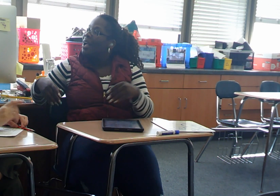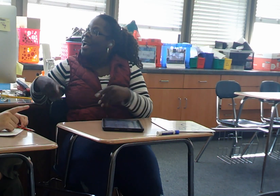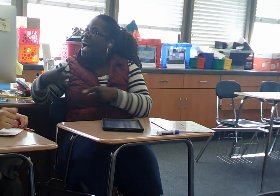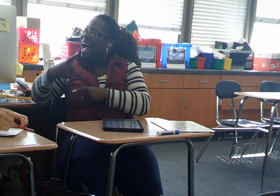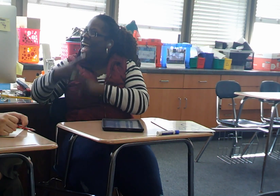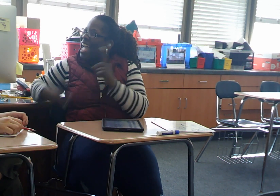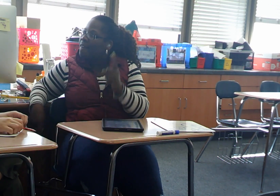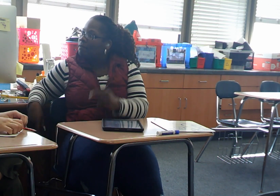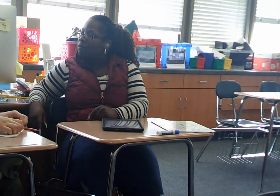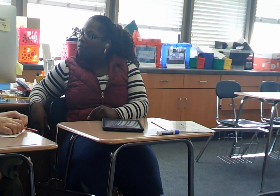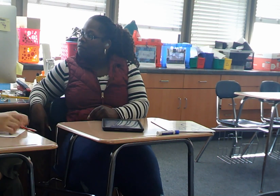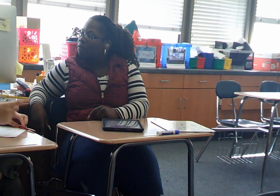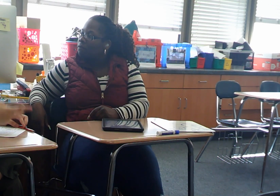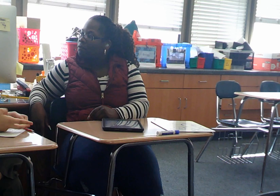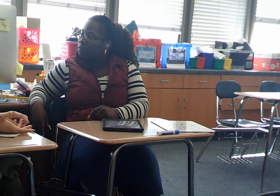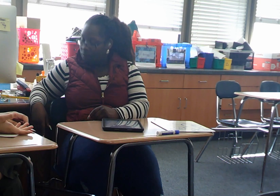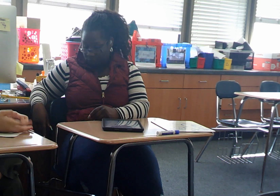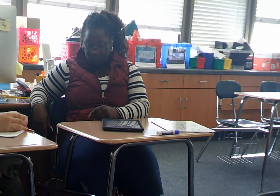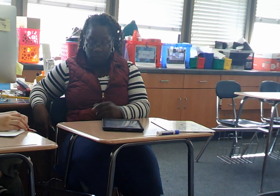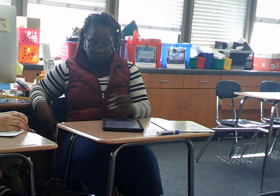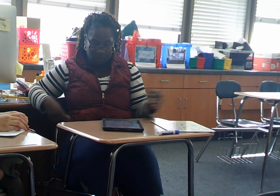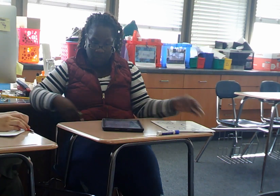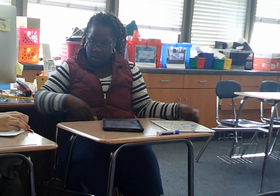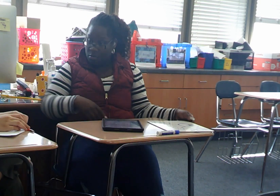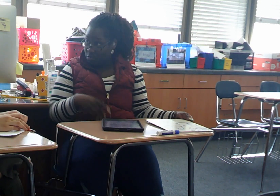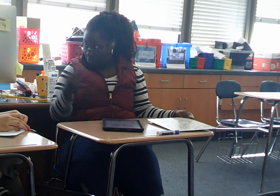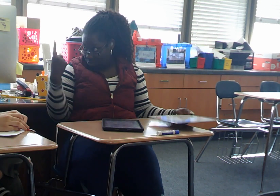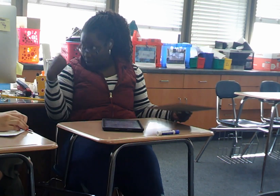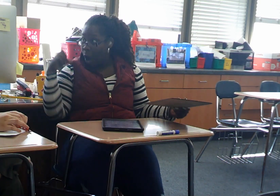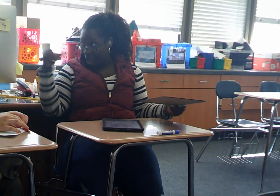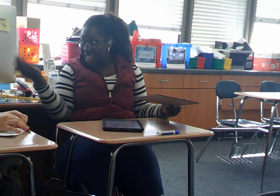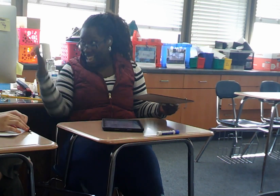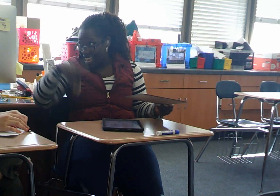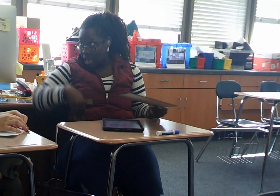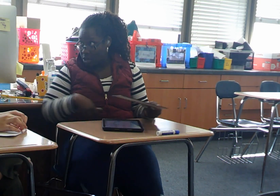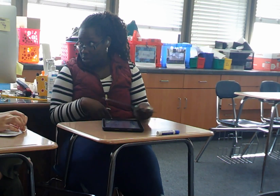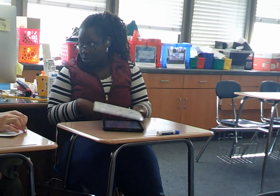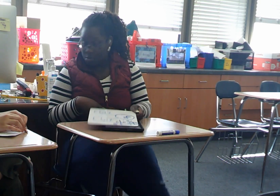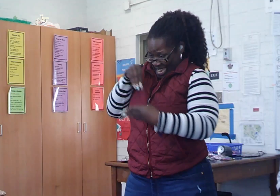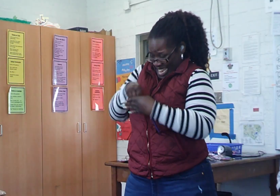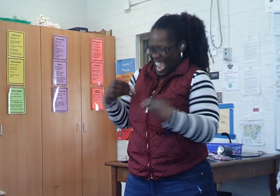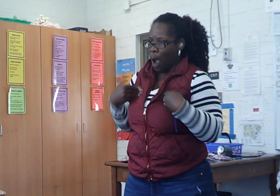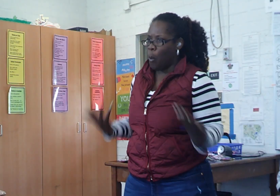I have. Yes. I'm going to ask again.